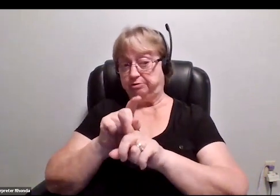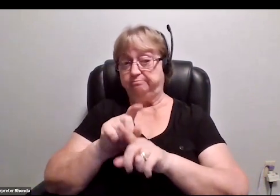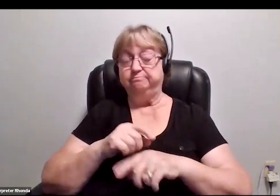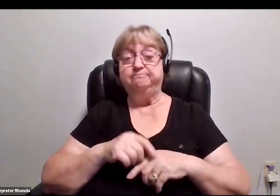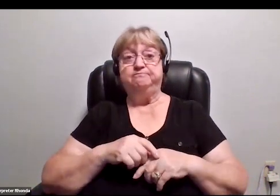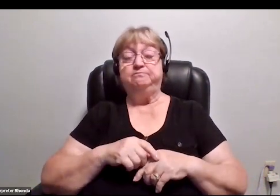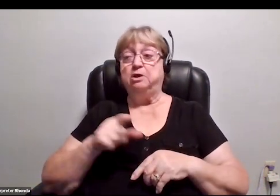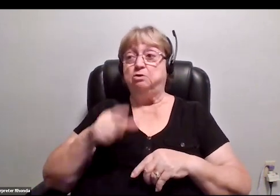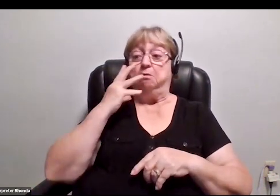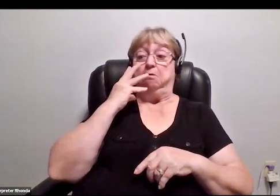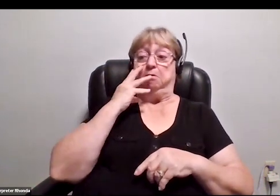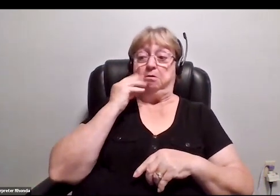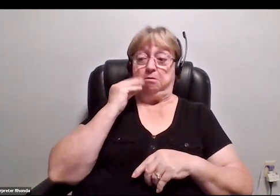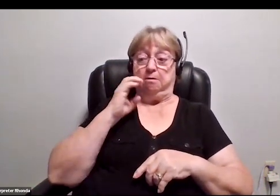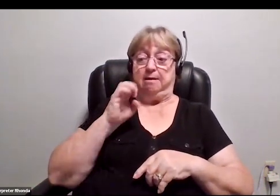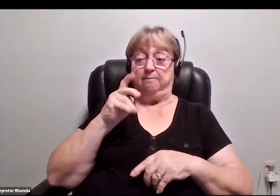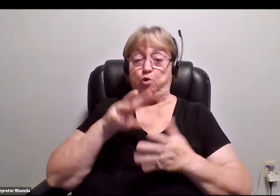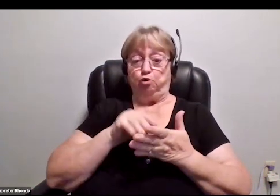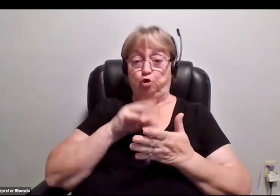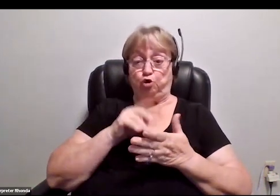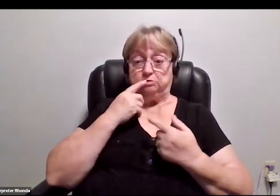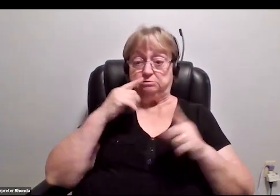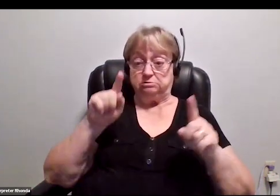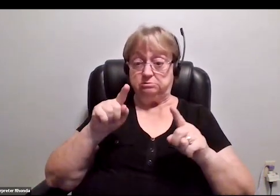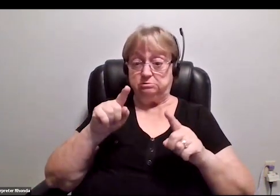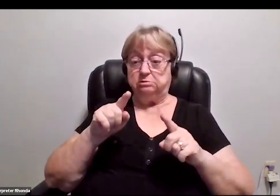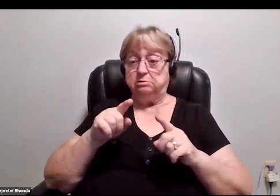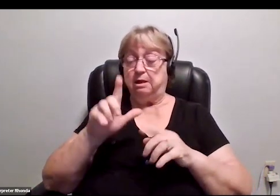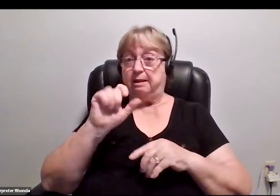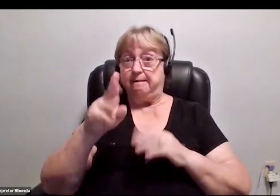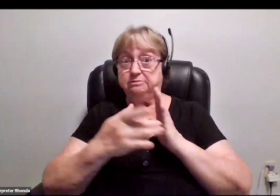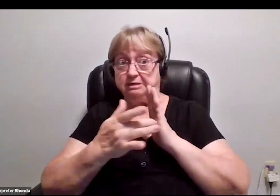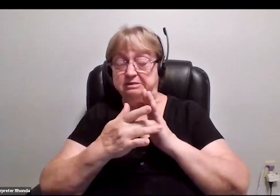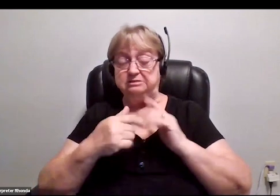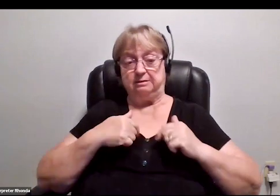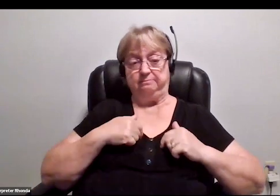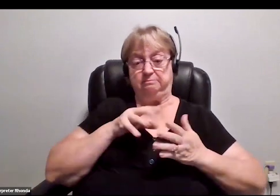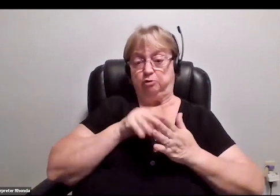the accessible lab techniques and an experience for me to learn from Emril how to best teach the skills